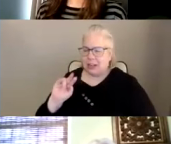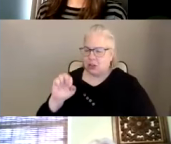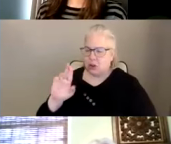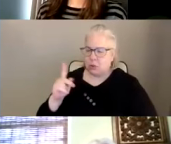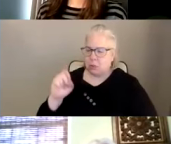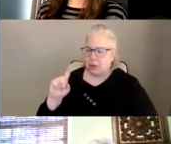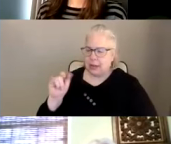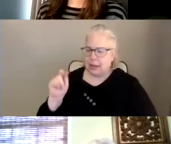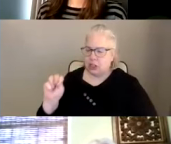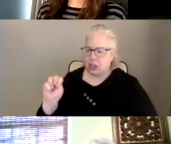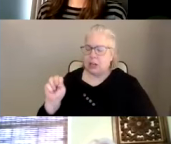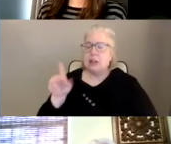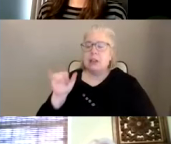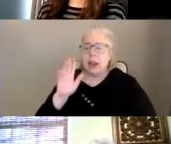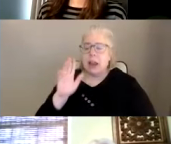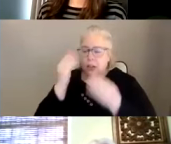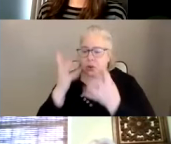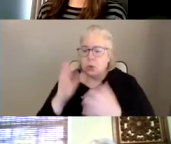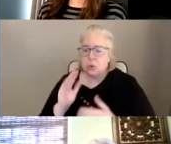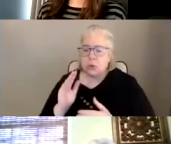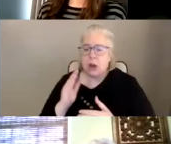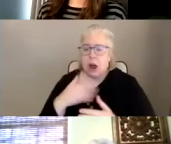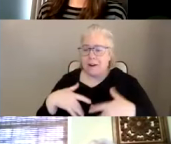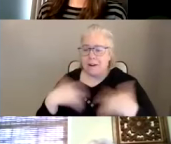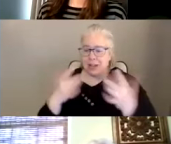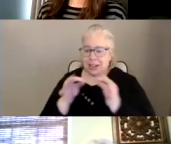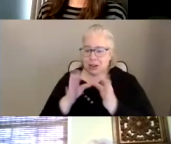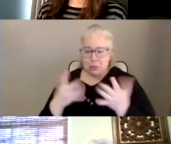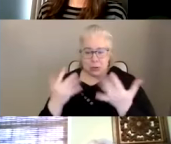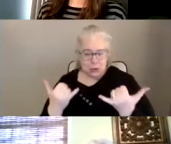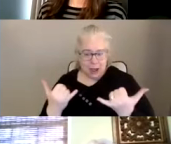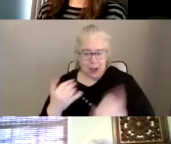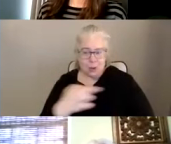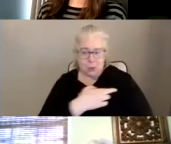So that includes our event interpreter today, Rebecca.